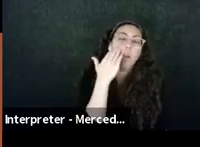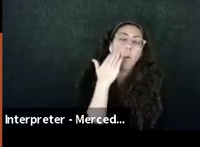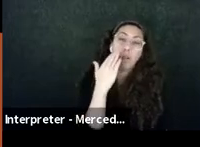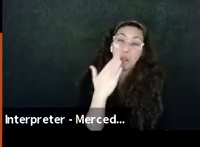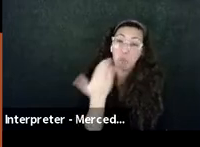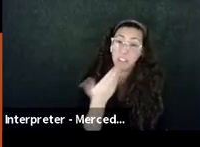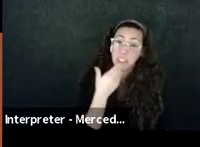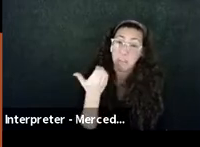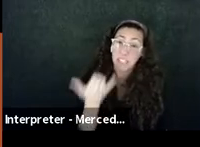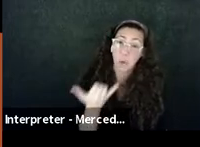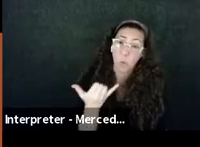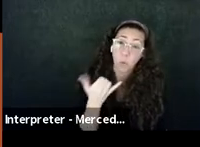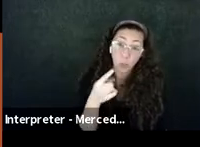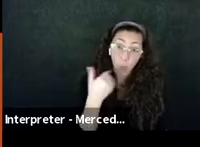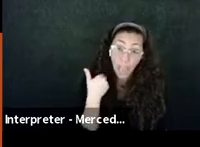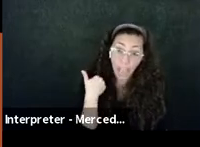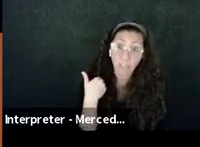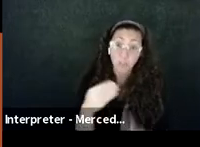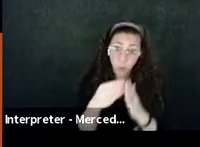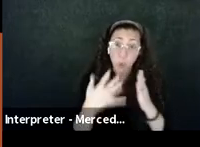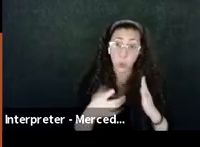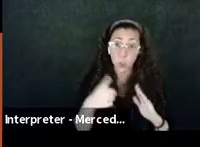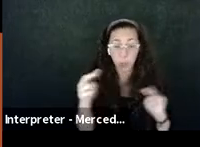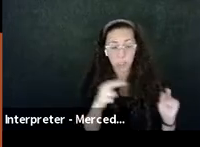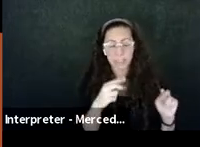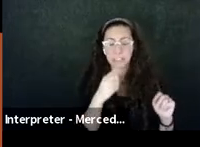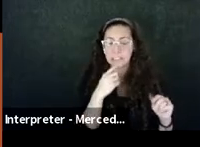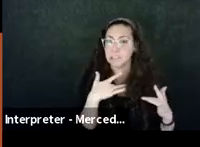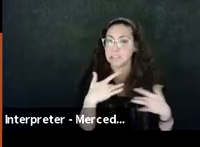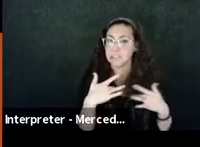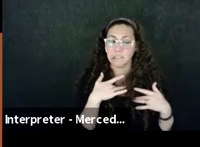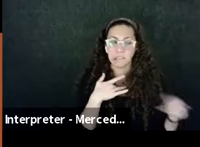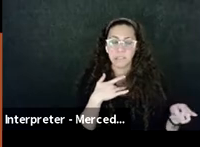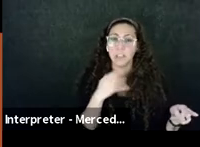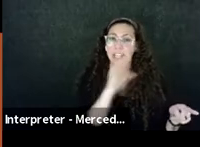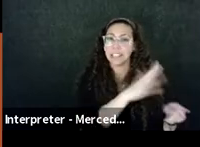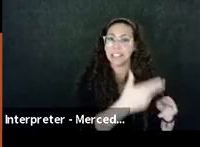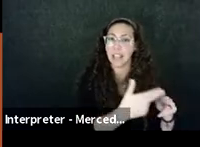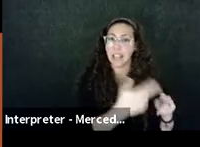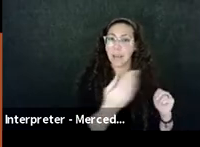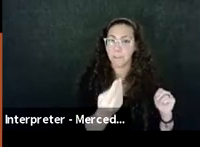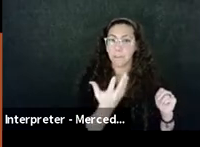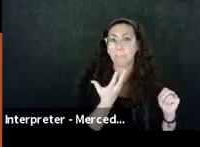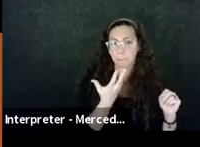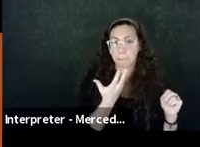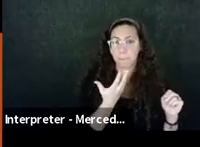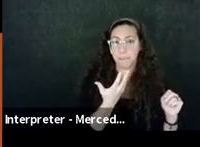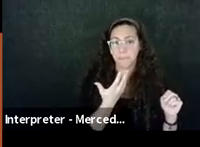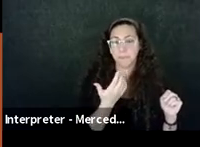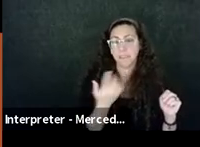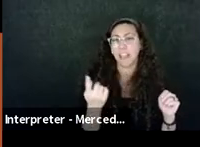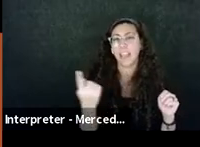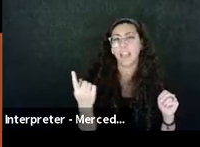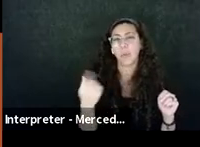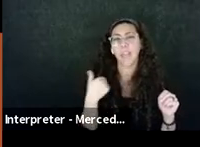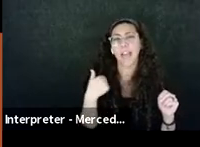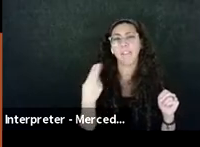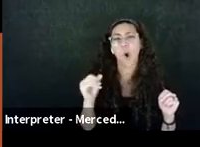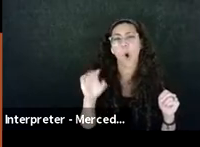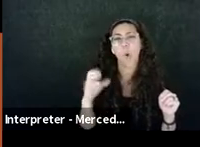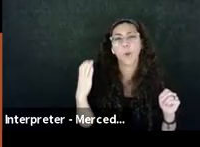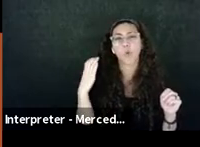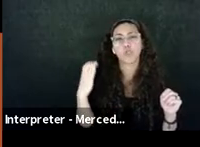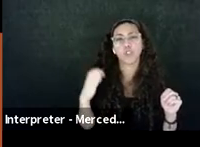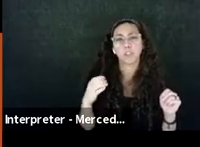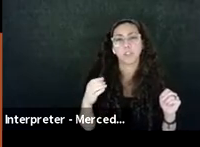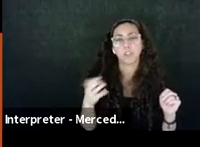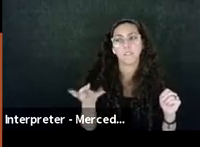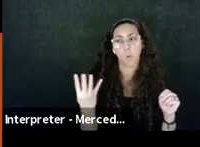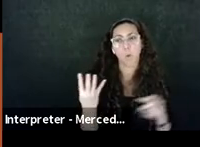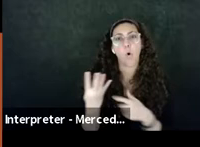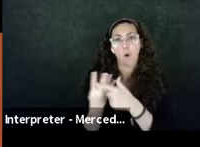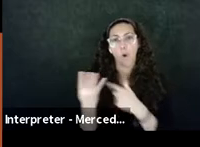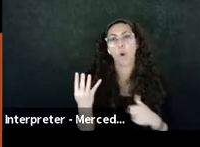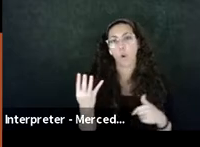Natalie Chavez: So if you have a student that you're really concerned about you can email me that student name and then I will assign it to one of our we have hope coaches, we have actually for hope coaches that are funded under my program.